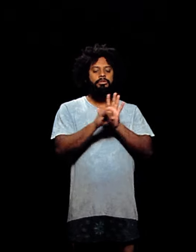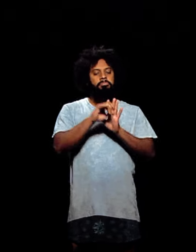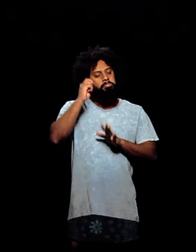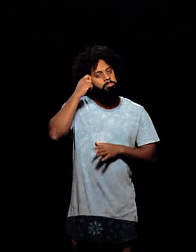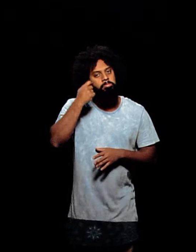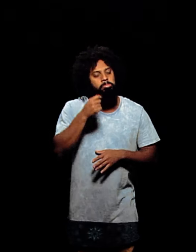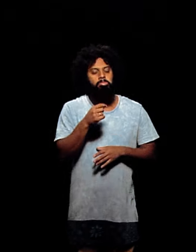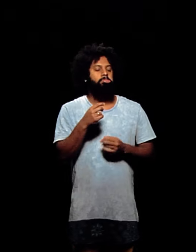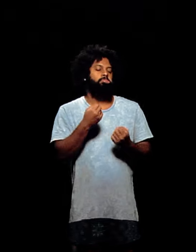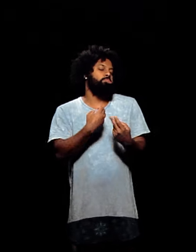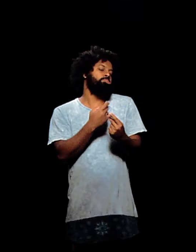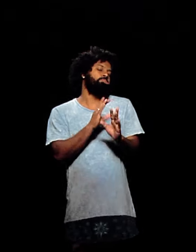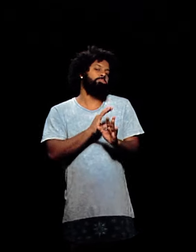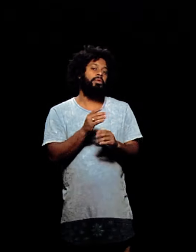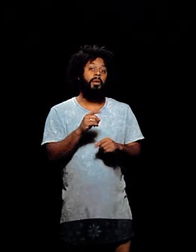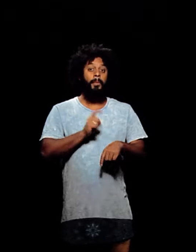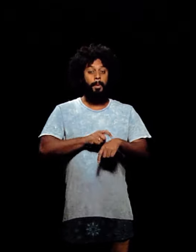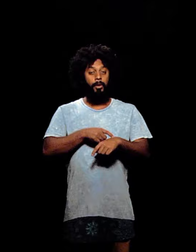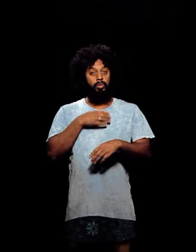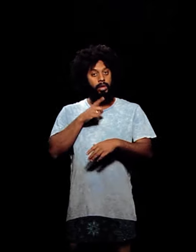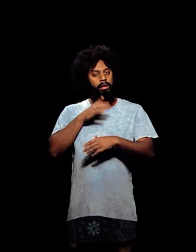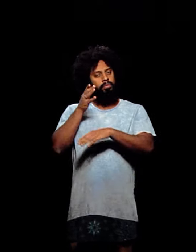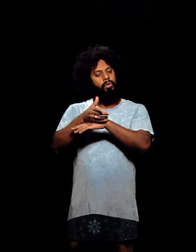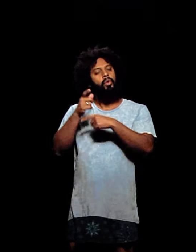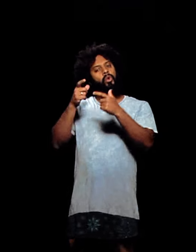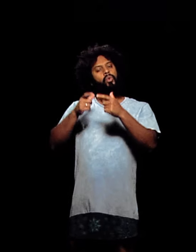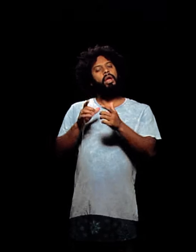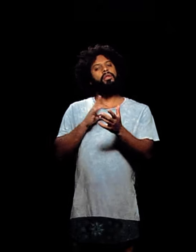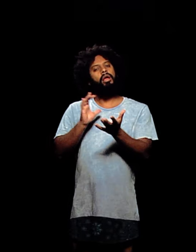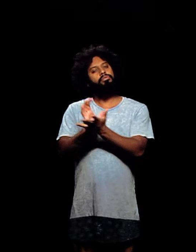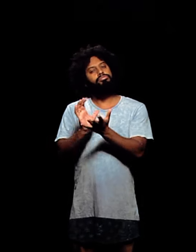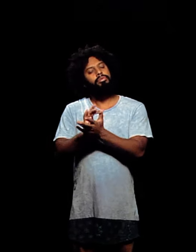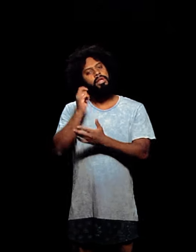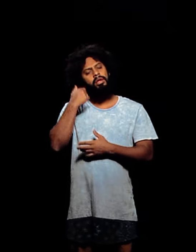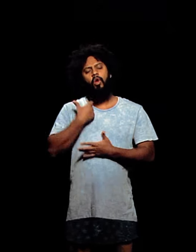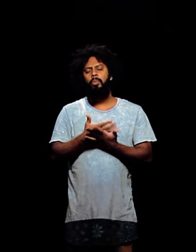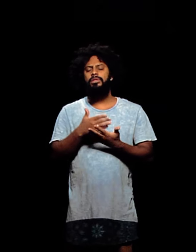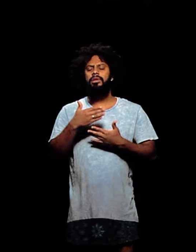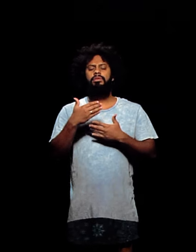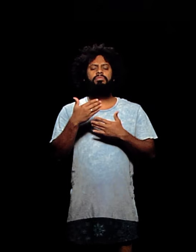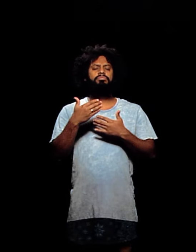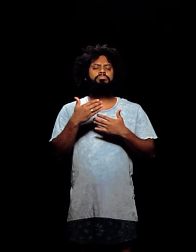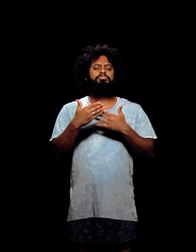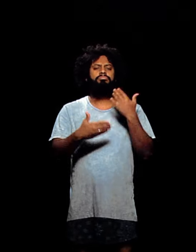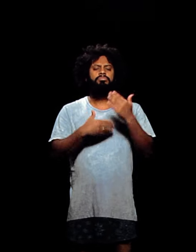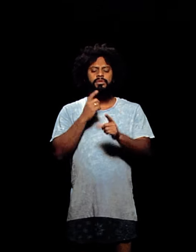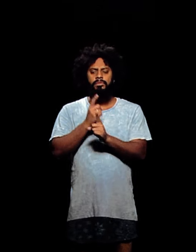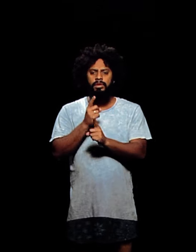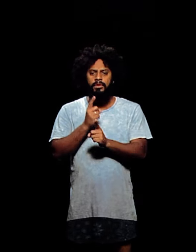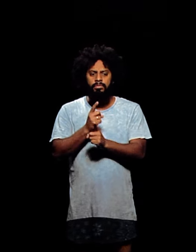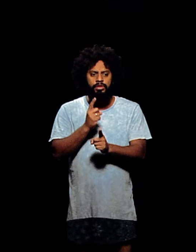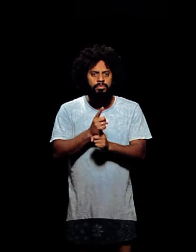They taught me defense strategies otherwise. But not about being black.